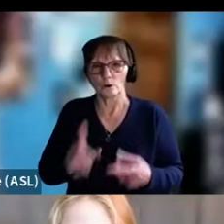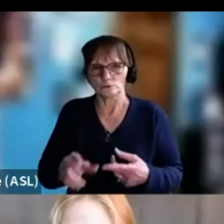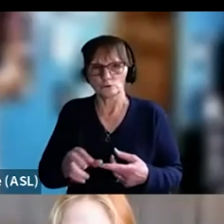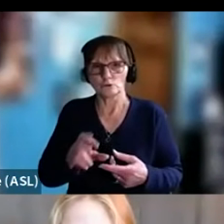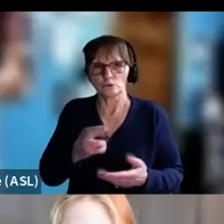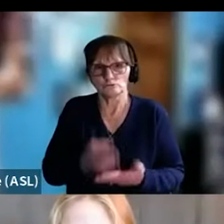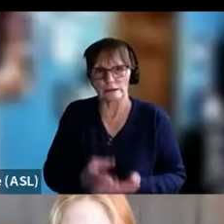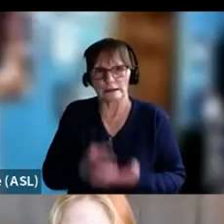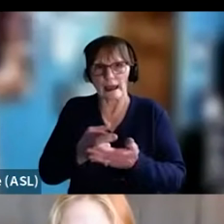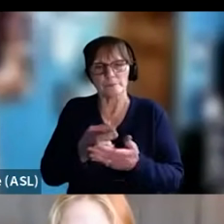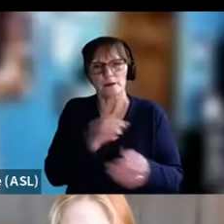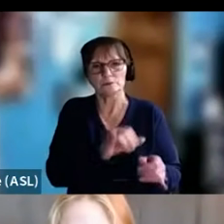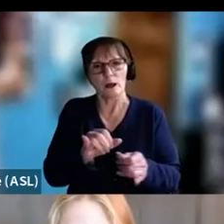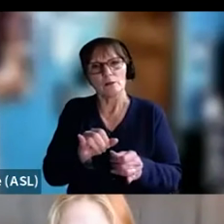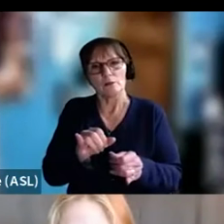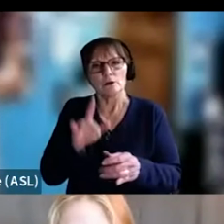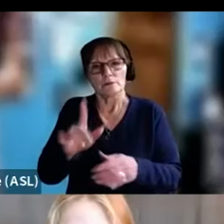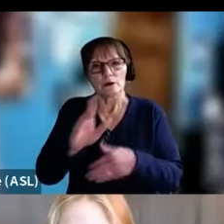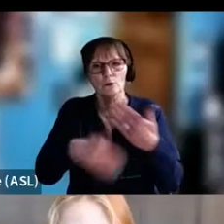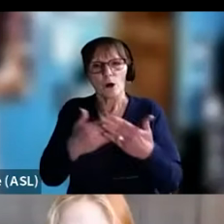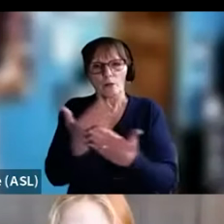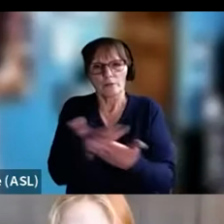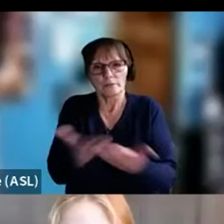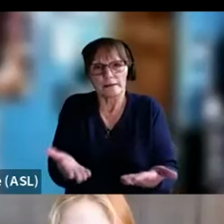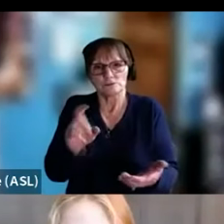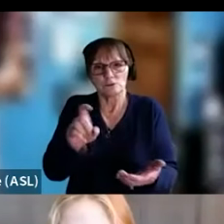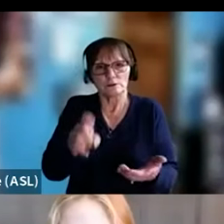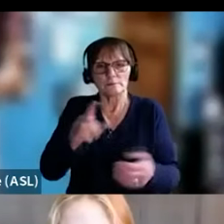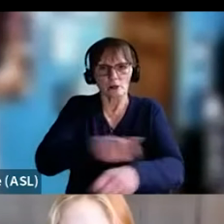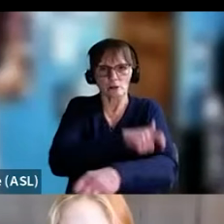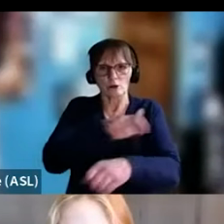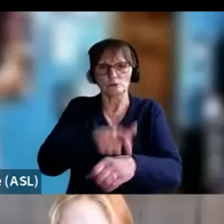you know, all of the things that you see in more long-term care systems.